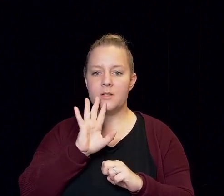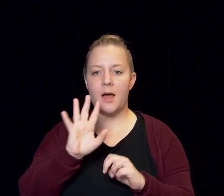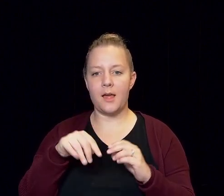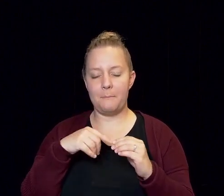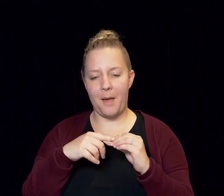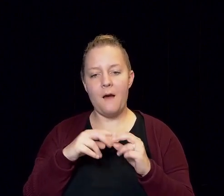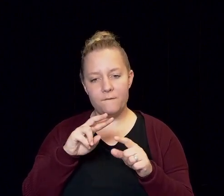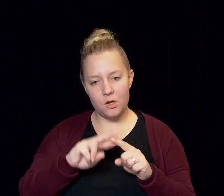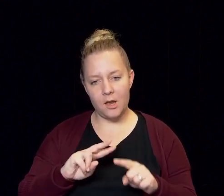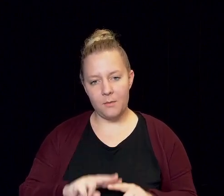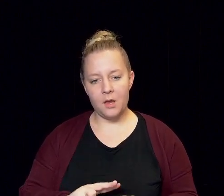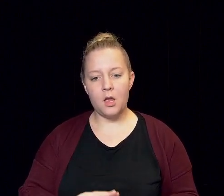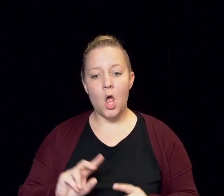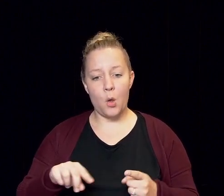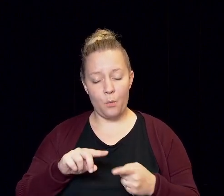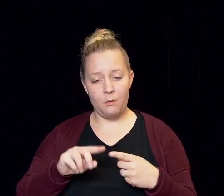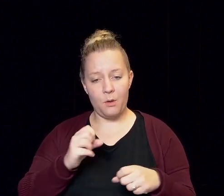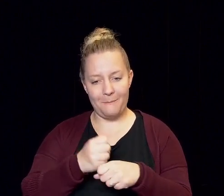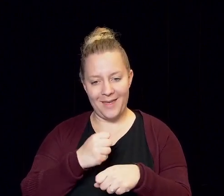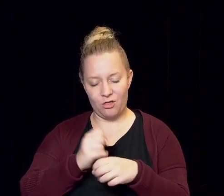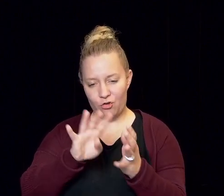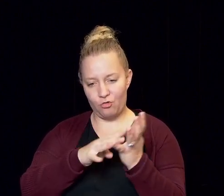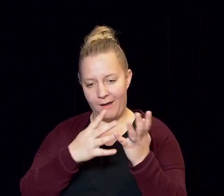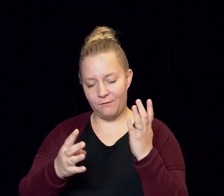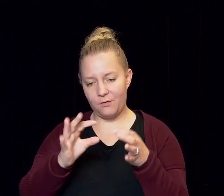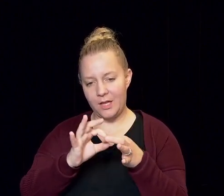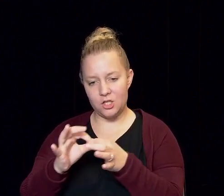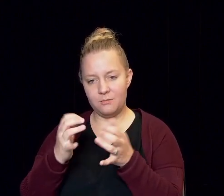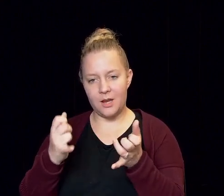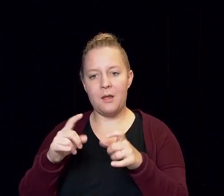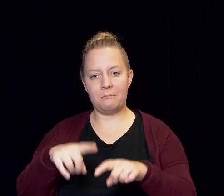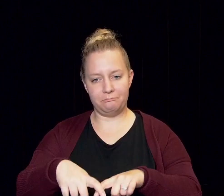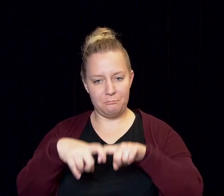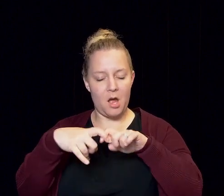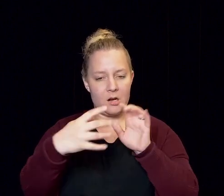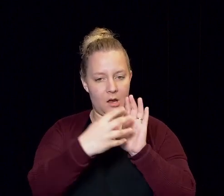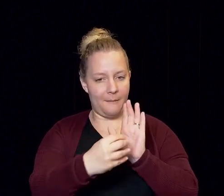make our graphic relationships today. So, push pause on the video and copy these definitions since we